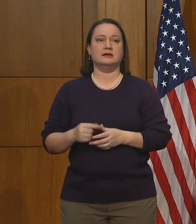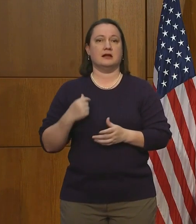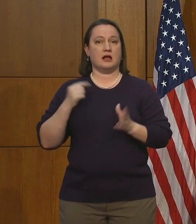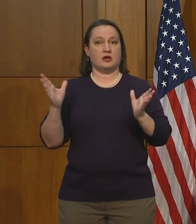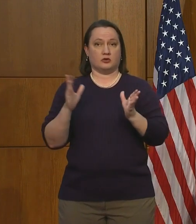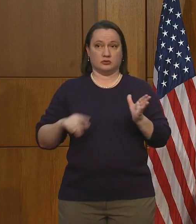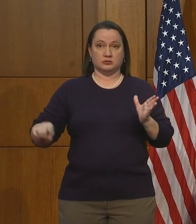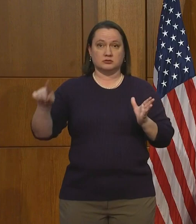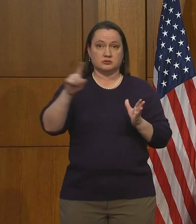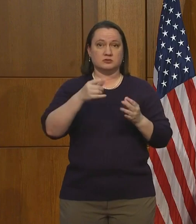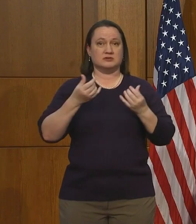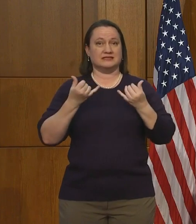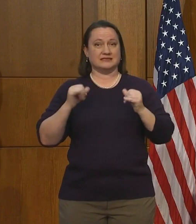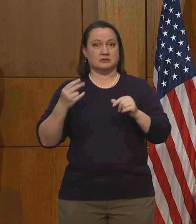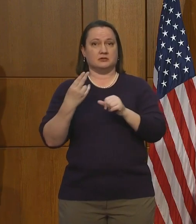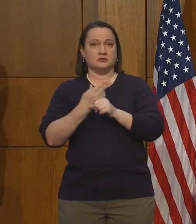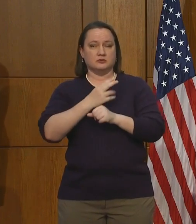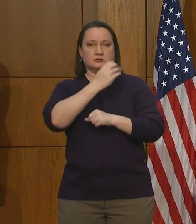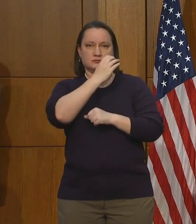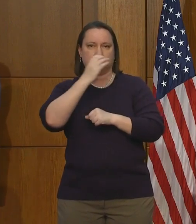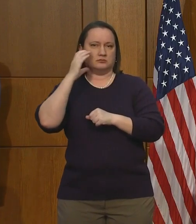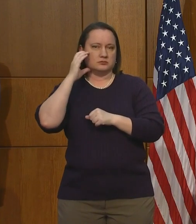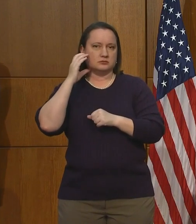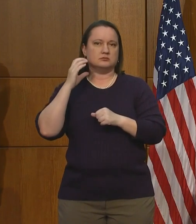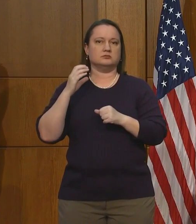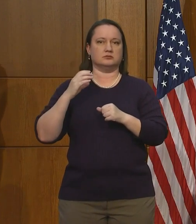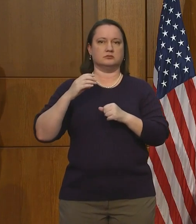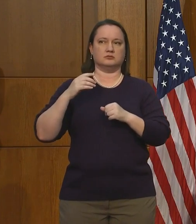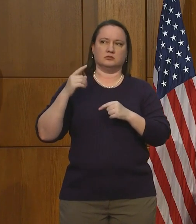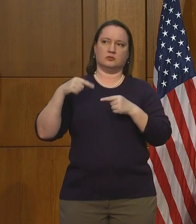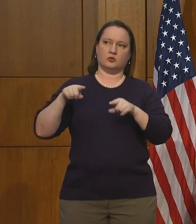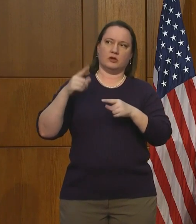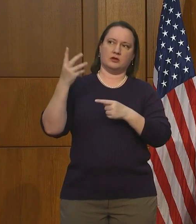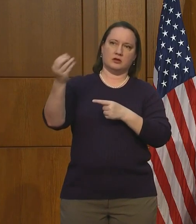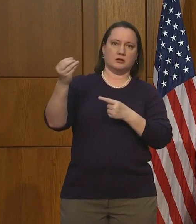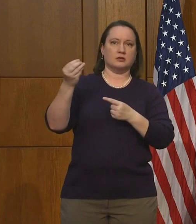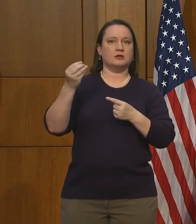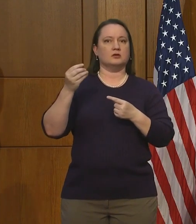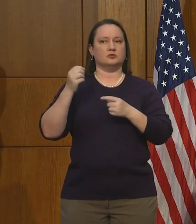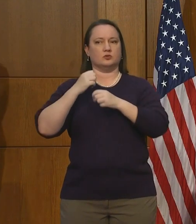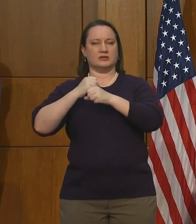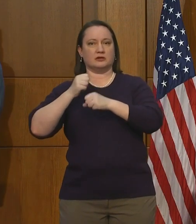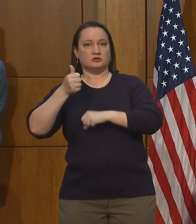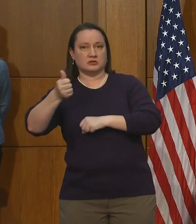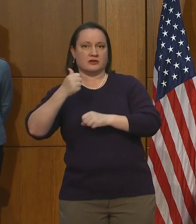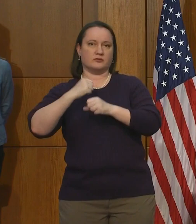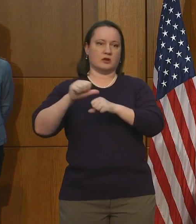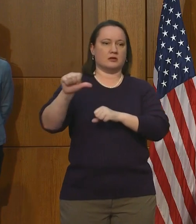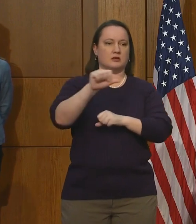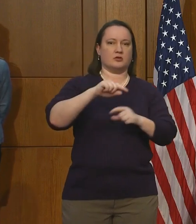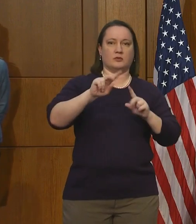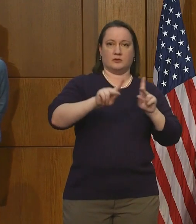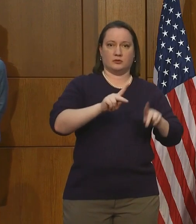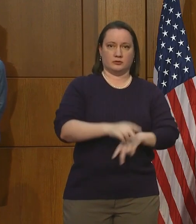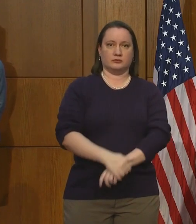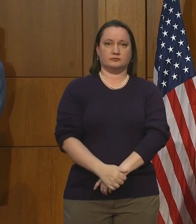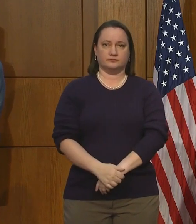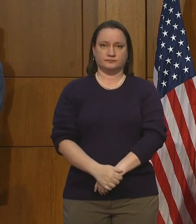NOT A GOOD IDEA AND I STRONGLY ENCOURAGE EVERYONE TO WEAR FACE COVERINGS IN PUBLIC TO PROTECT